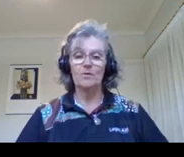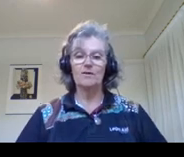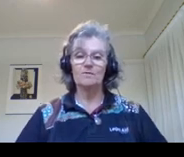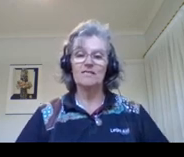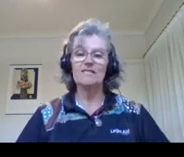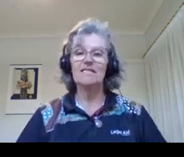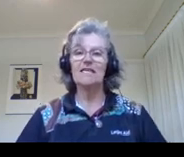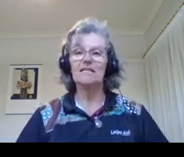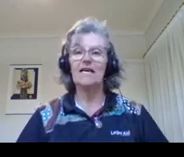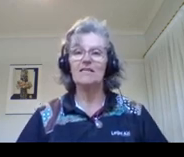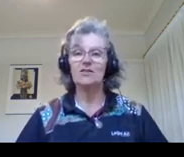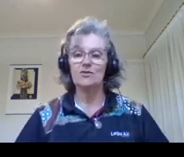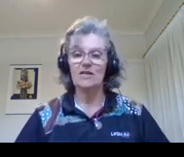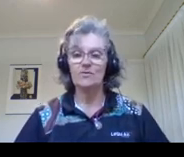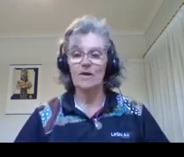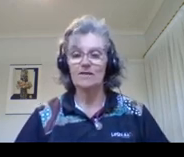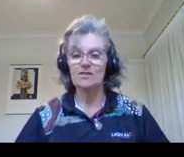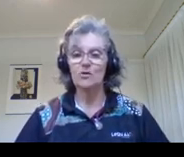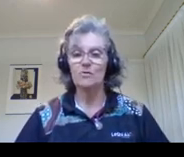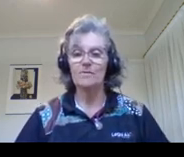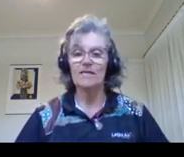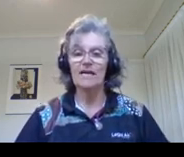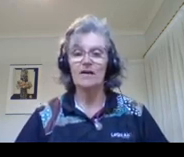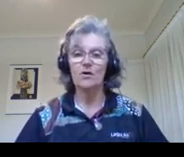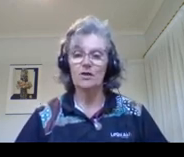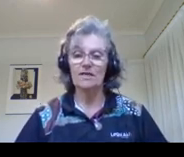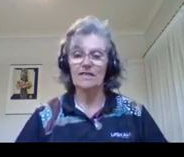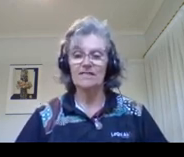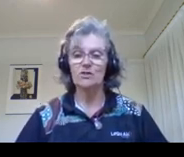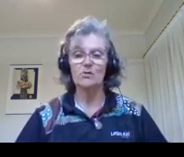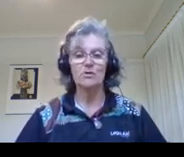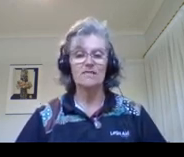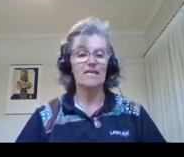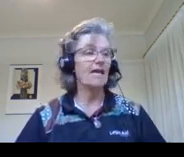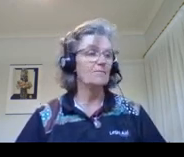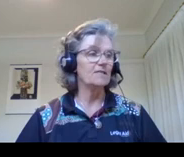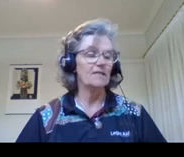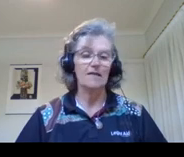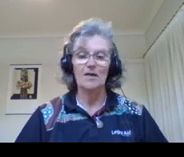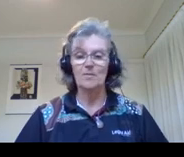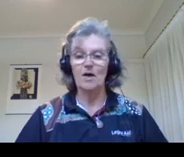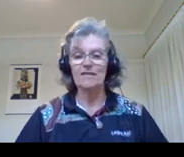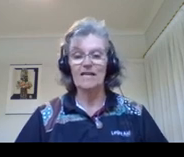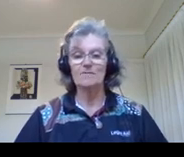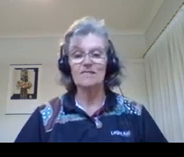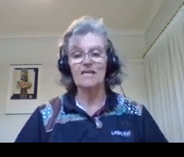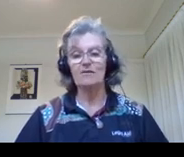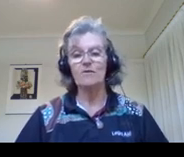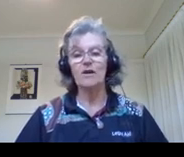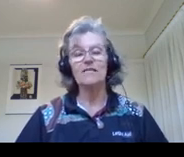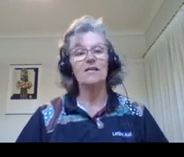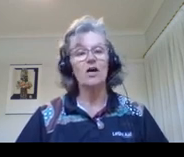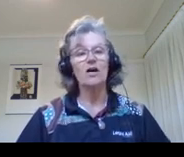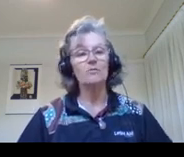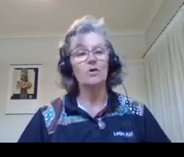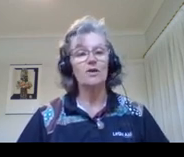welcome to this Legal Aid NSW law webinar on let's talk scams my name is Kerry Wright and I work in